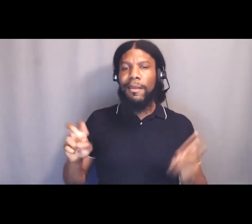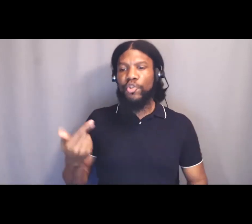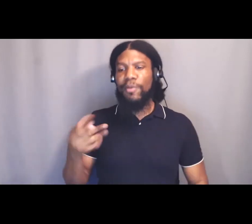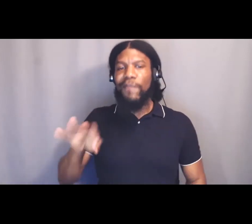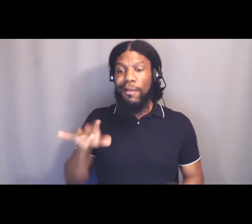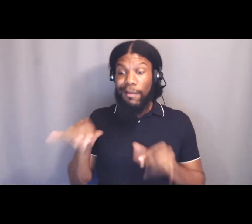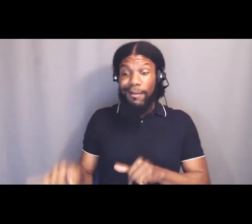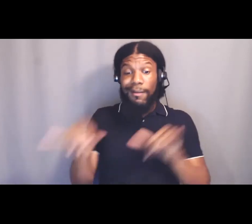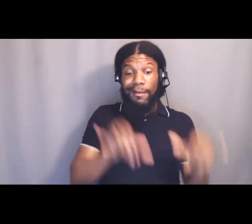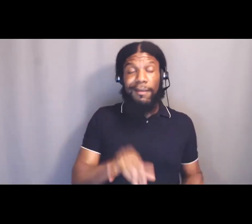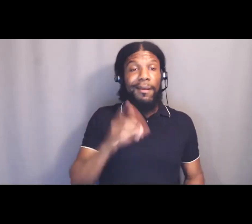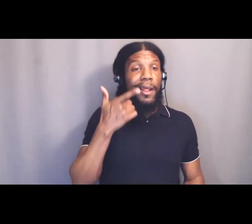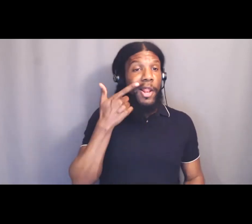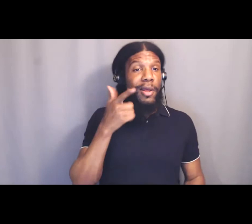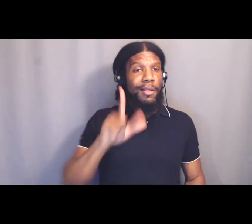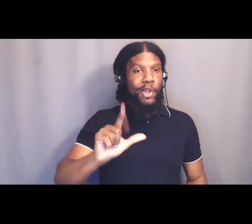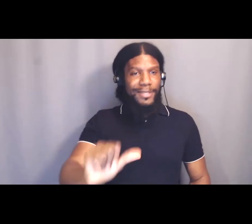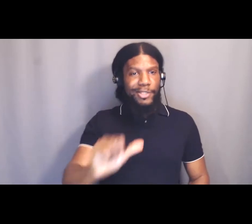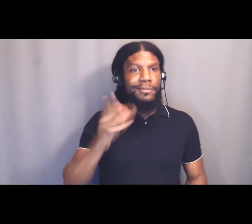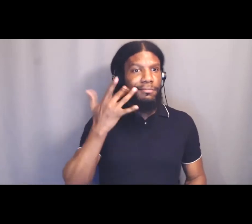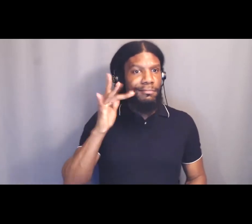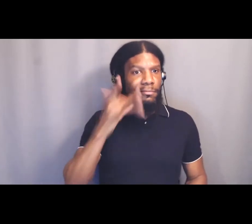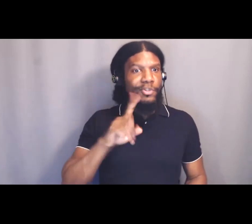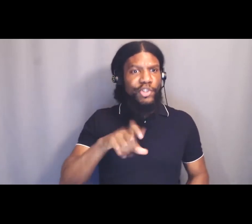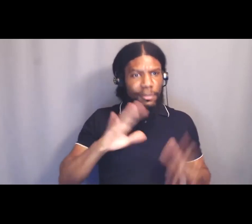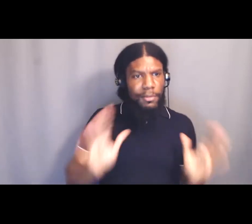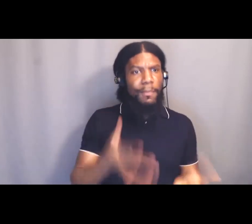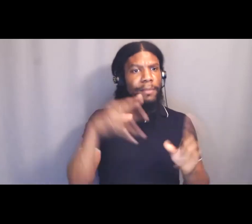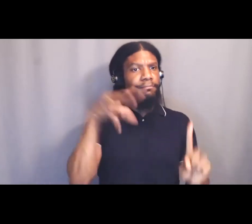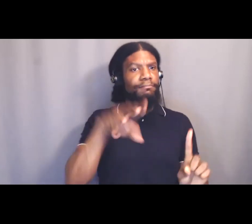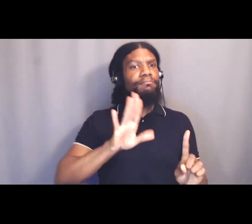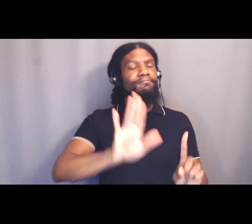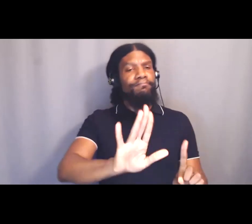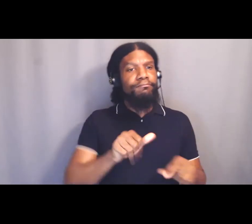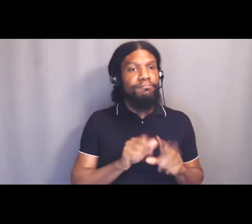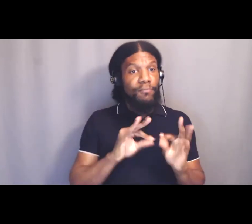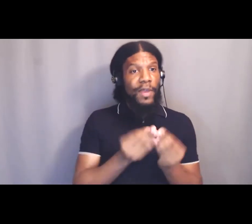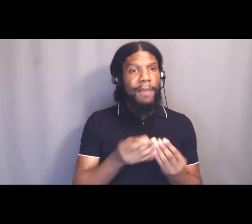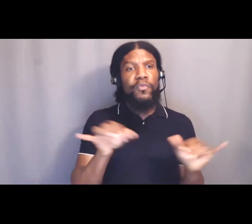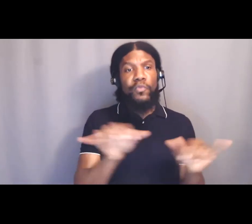So we were in the company of some families who lost their loved ones to police as well.